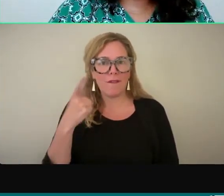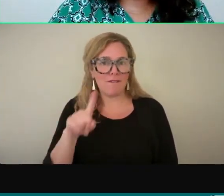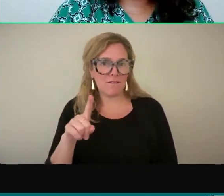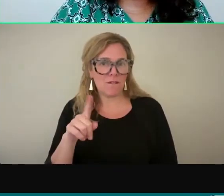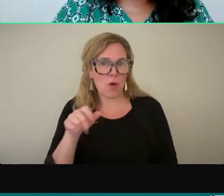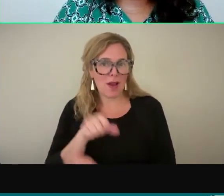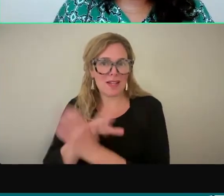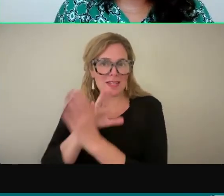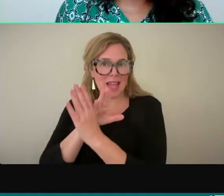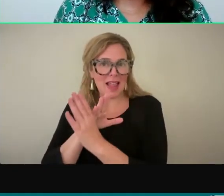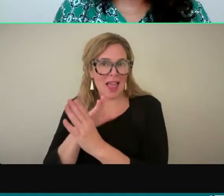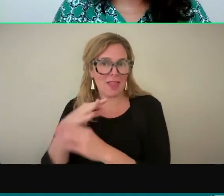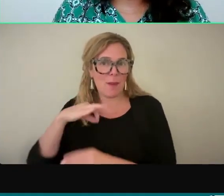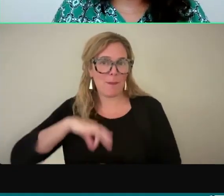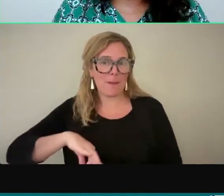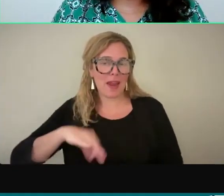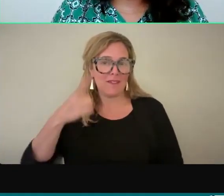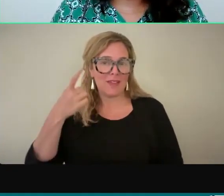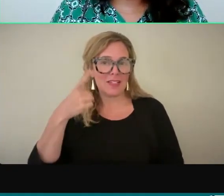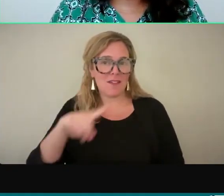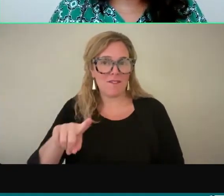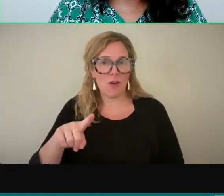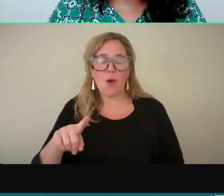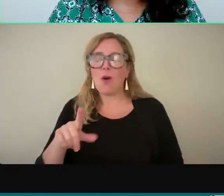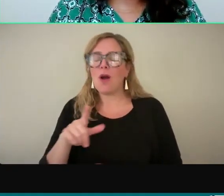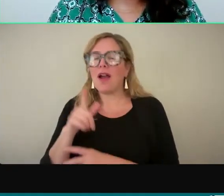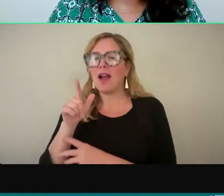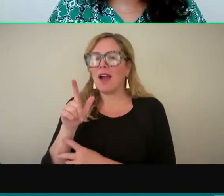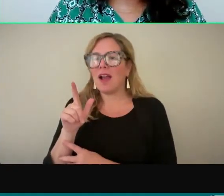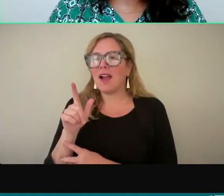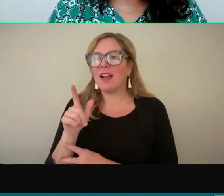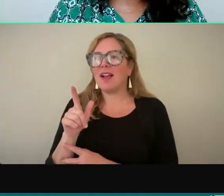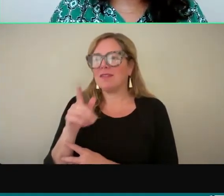And our next guest is Dr. Lauren Moo, a Cognitive Behavioral Neurologist at Mass